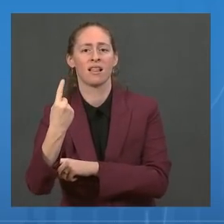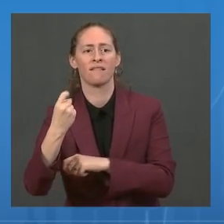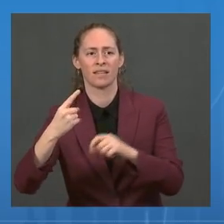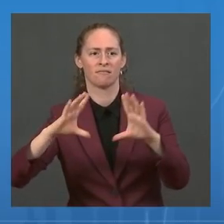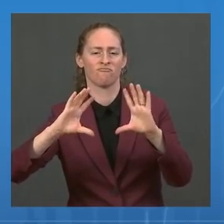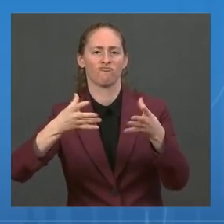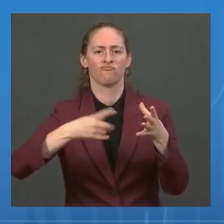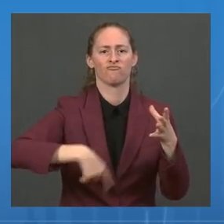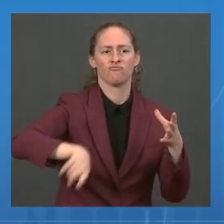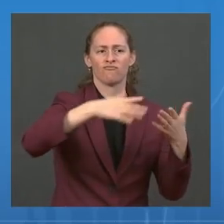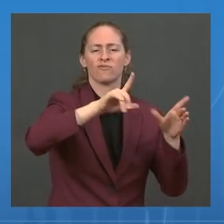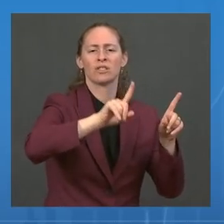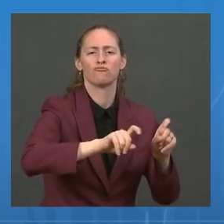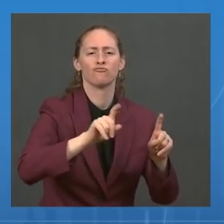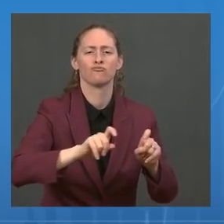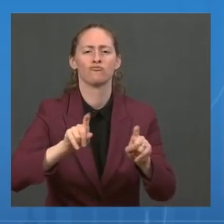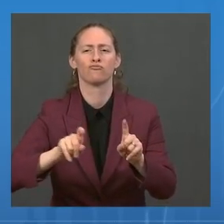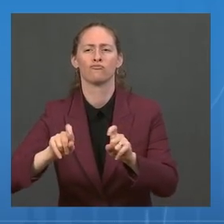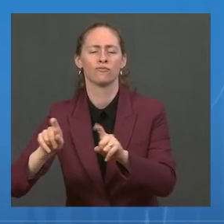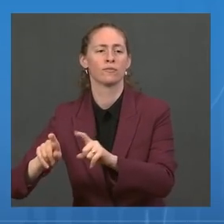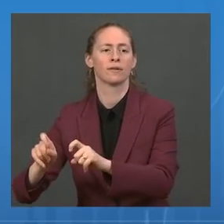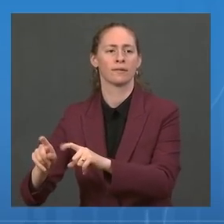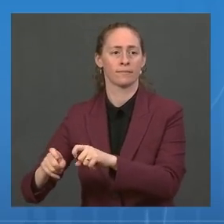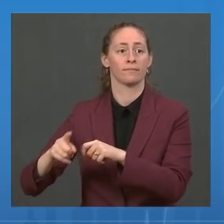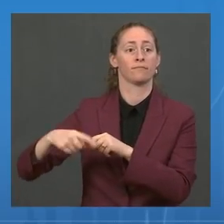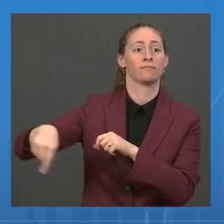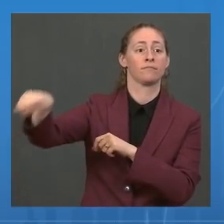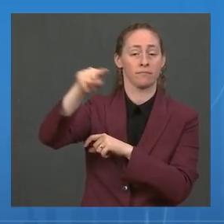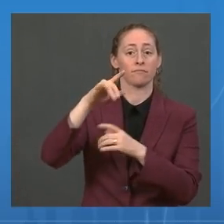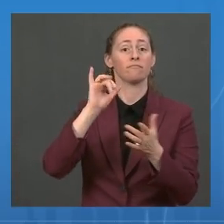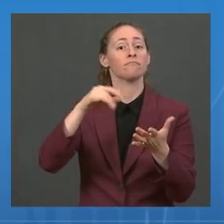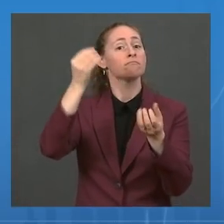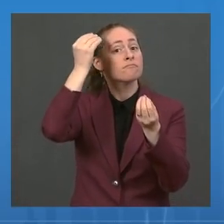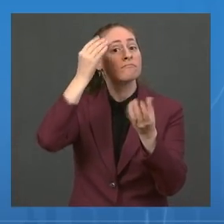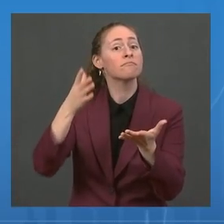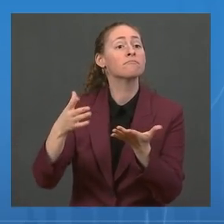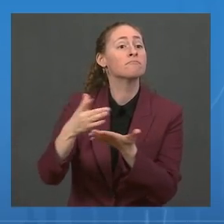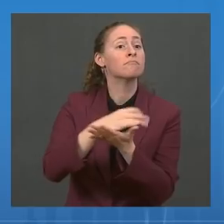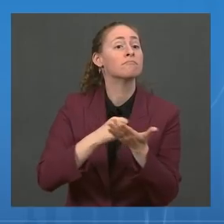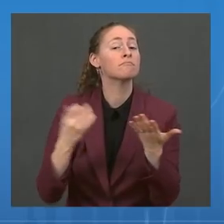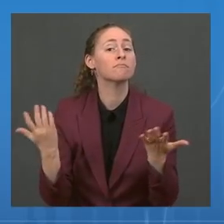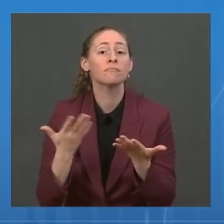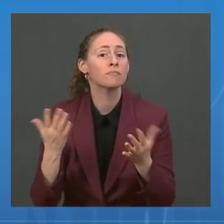The companies report that the vaccine "demonstrated a favorable safety profile